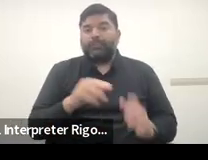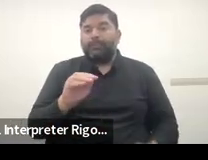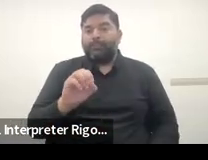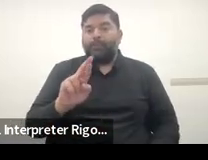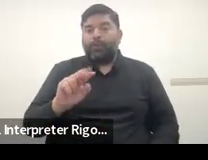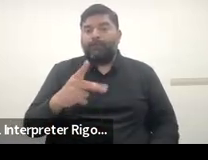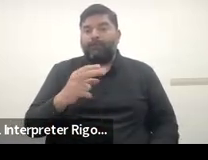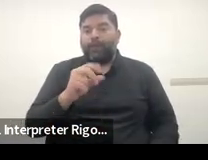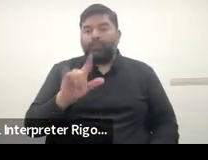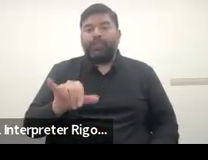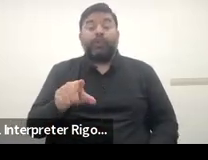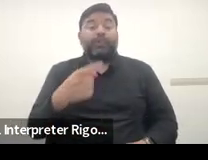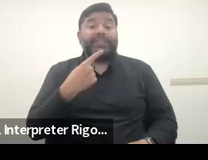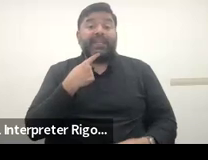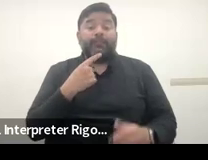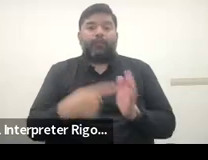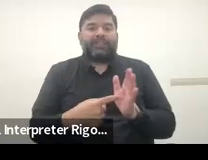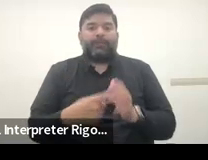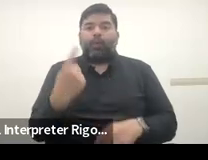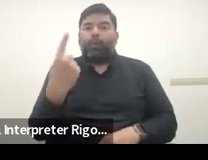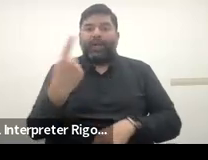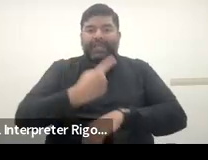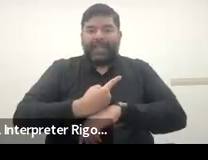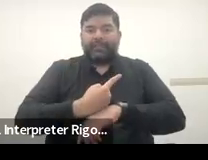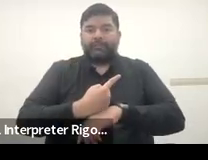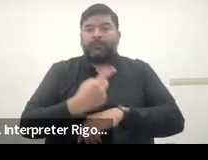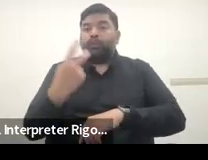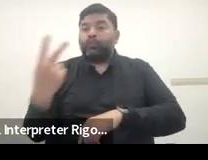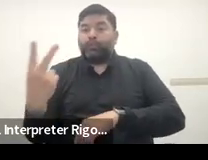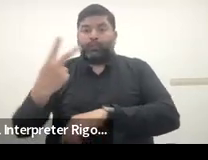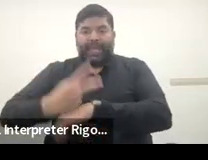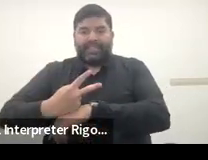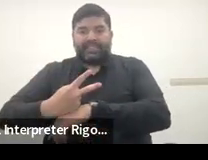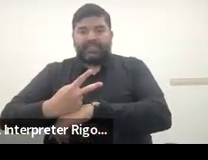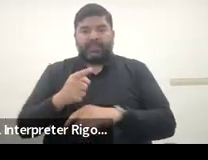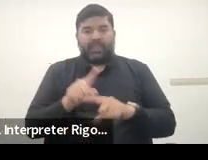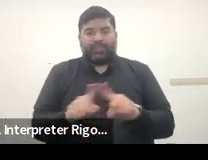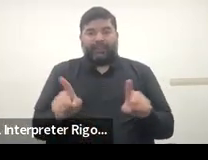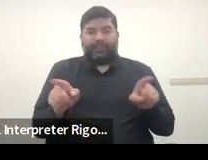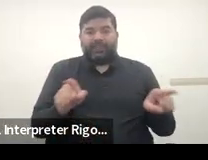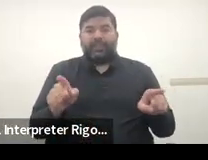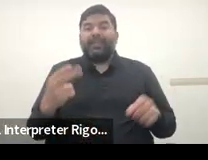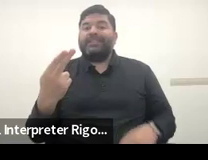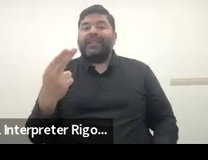ONE-DAY or TWO-DAYS and the difference between those two signs is your handshape but we